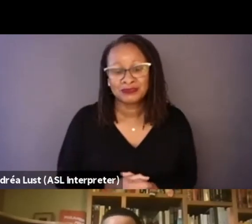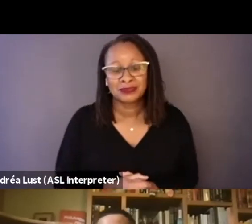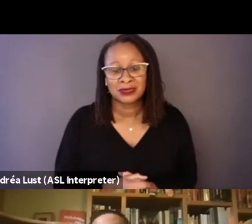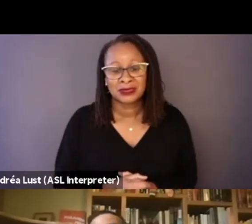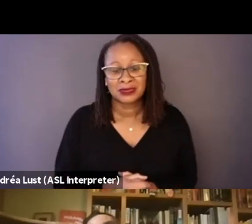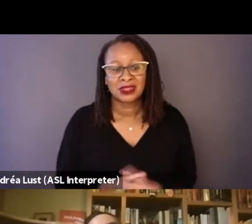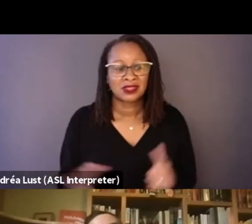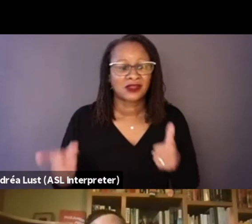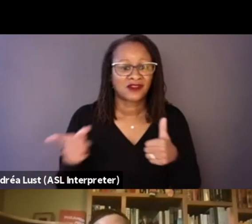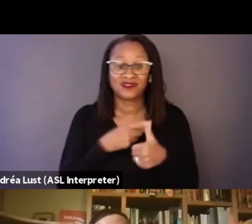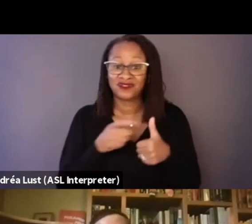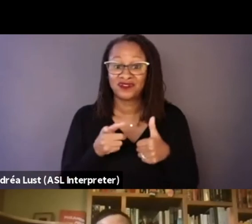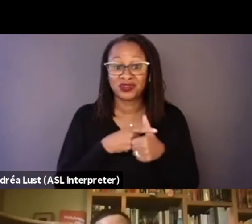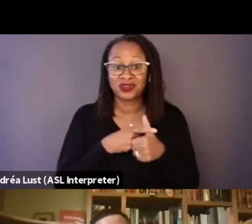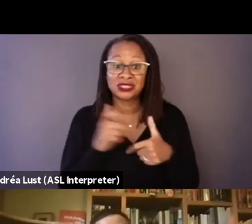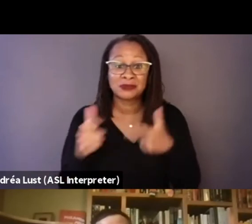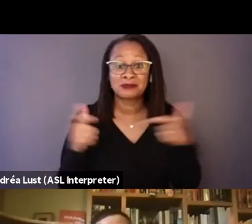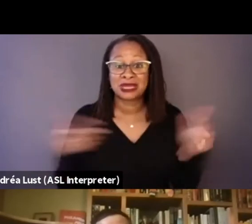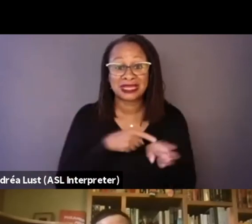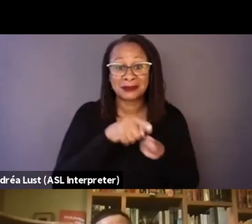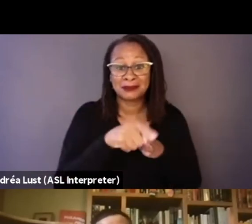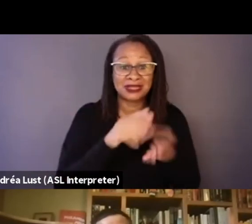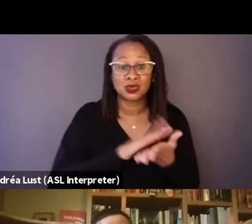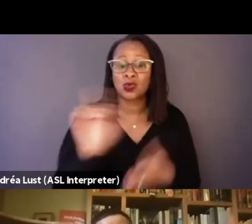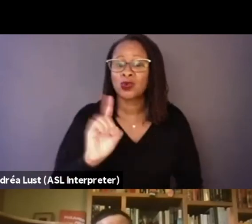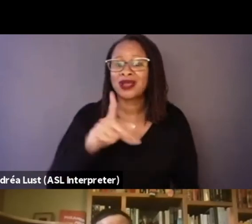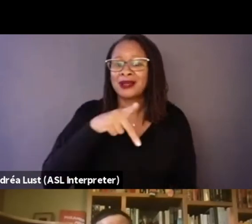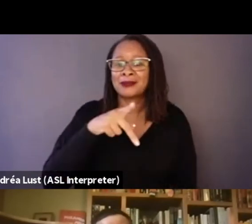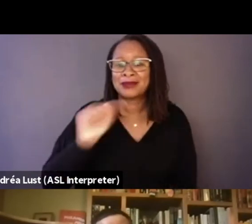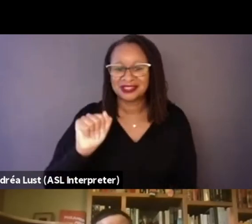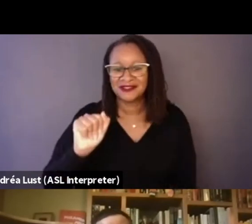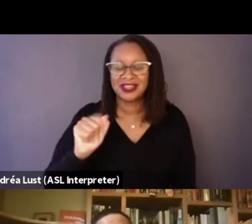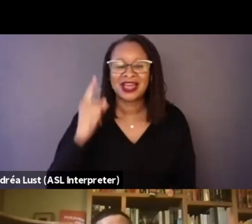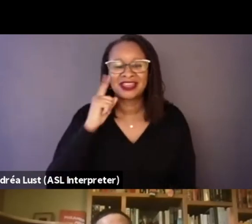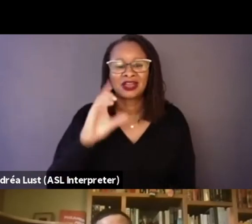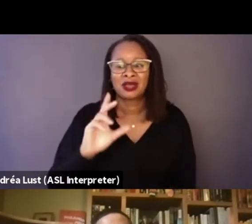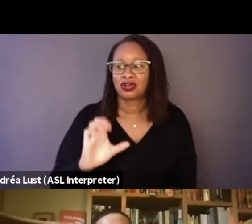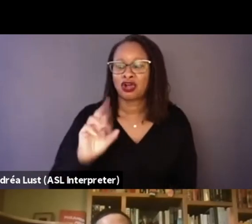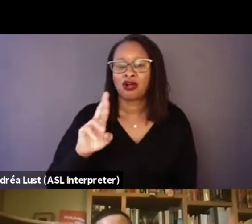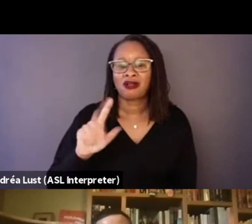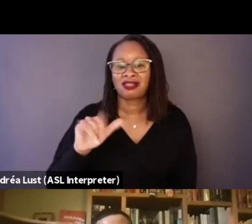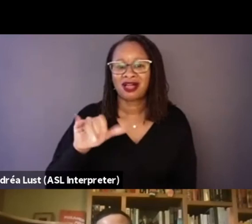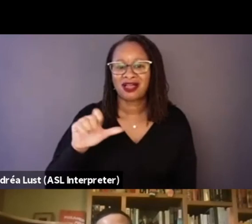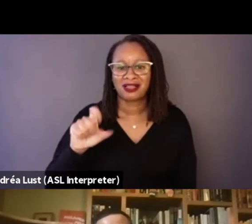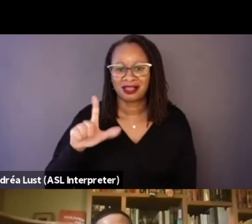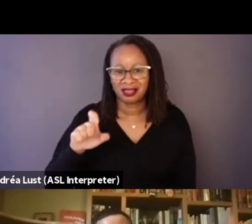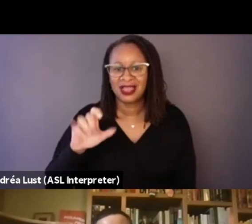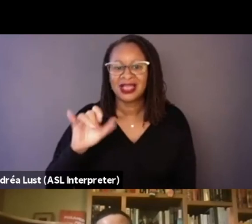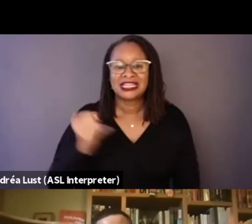I think the big main school was in Pennsylvania, I think it was called the Carlisle Industrial School. And then Canada looked at that and was like, "Oh, that's a good idea."